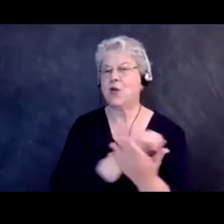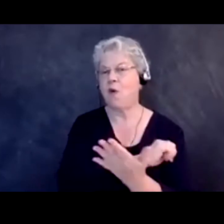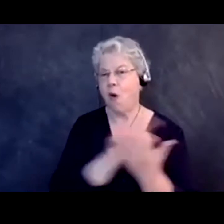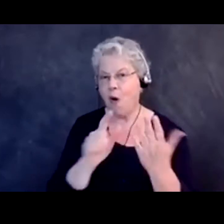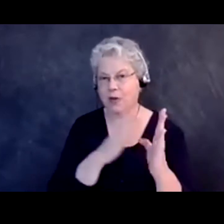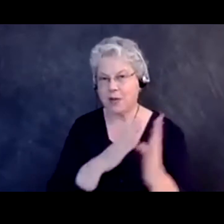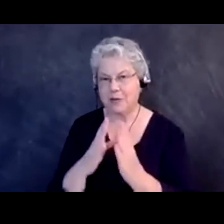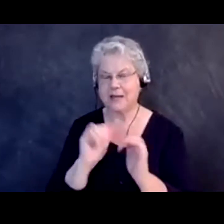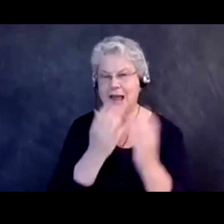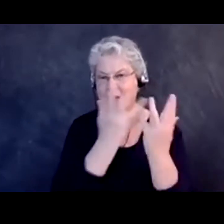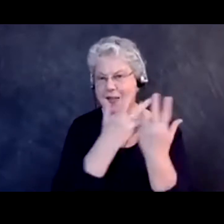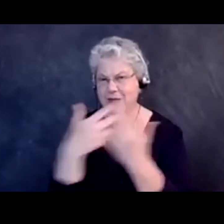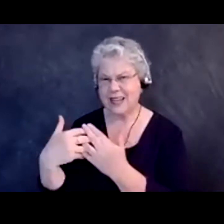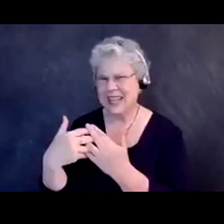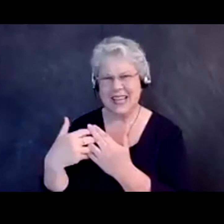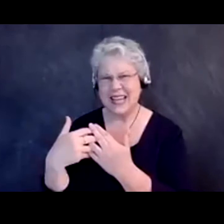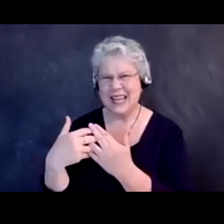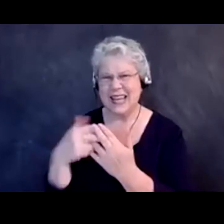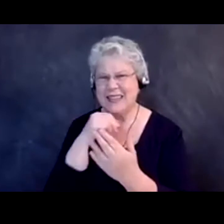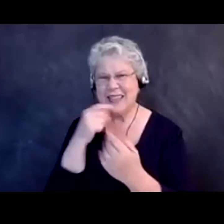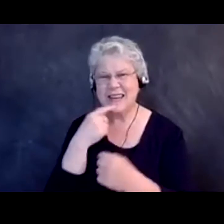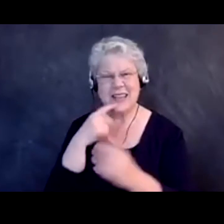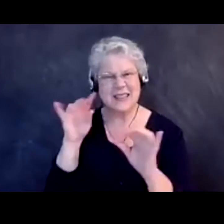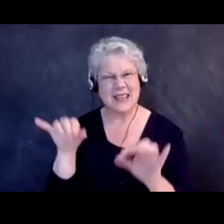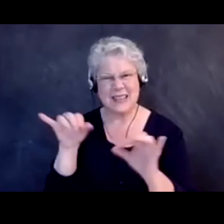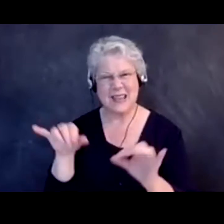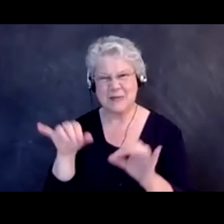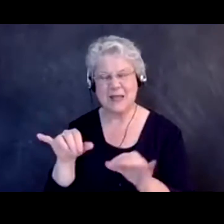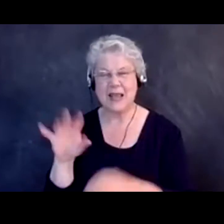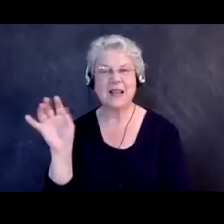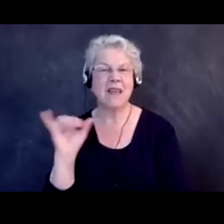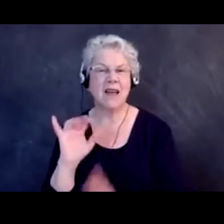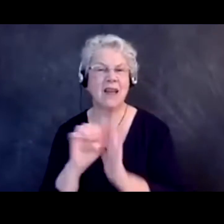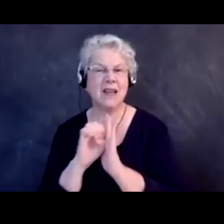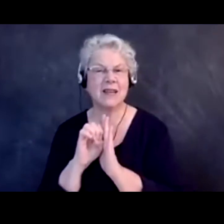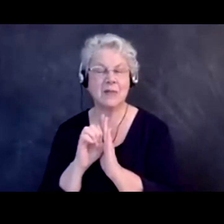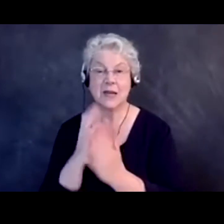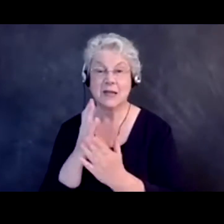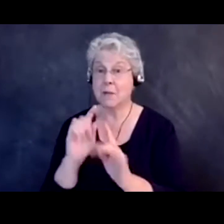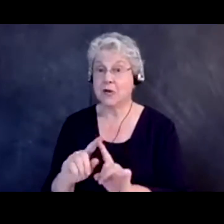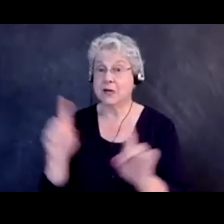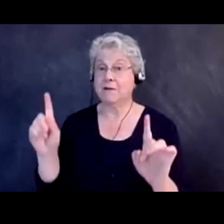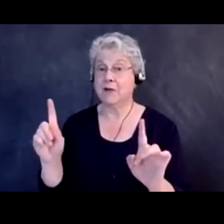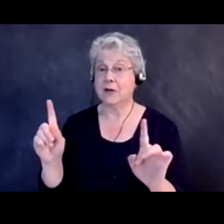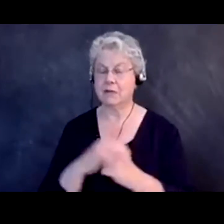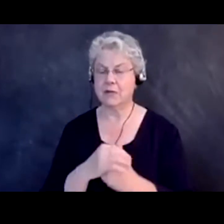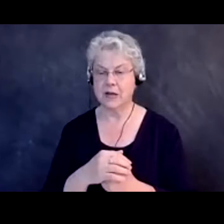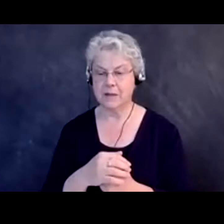together, they don't all say the same thing. Like some of them are quite different in what they say,